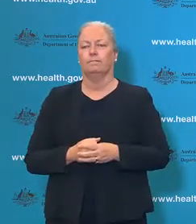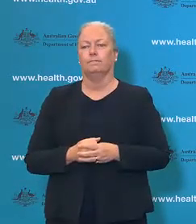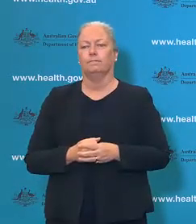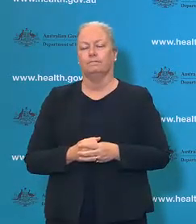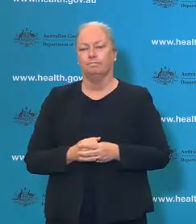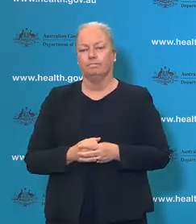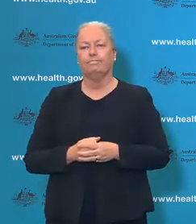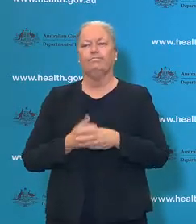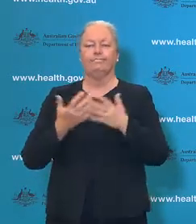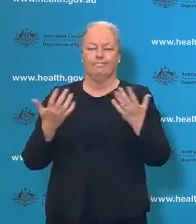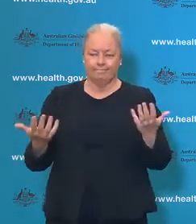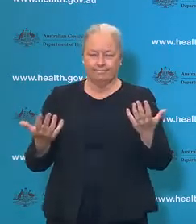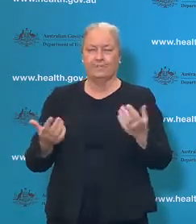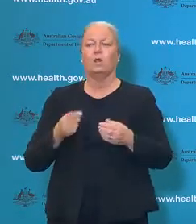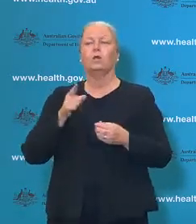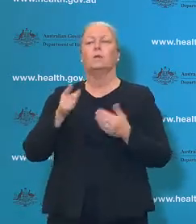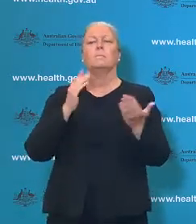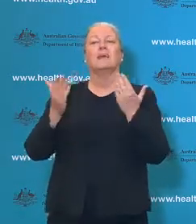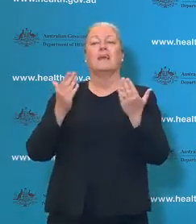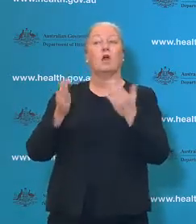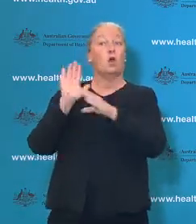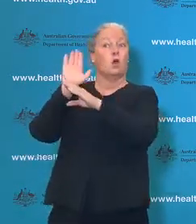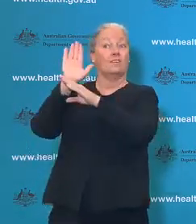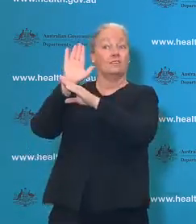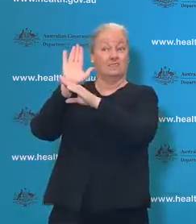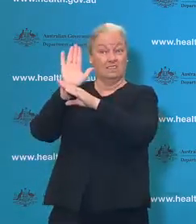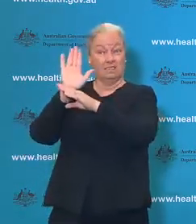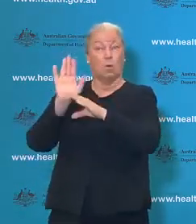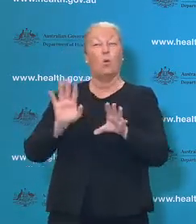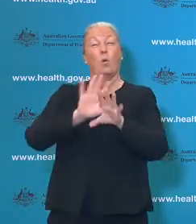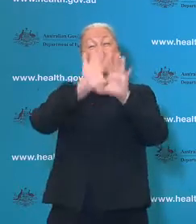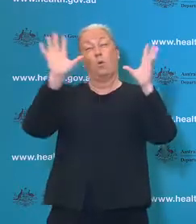the global pandemic where over 13 million people have been reported as